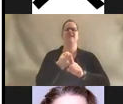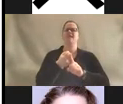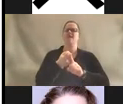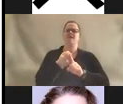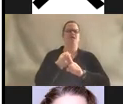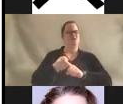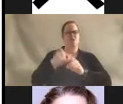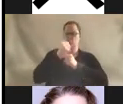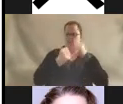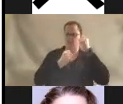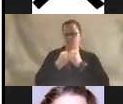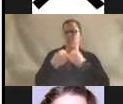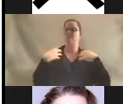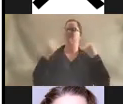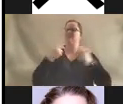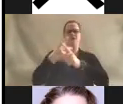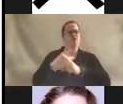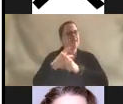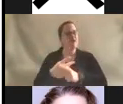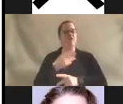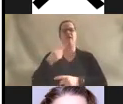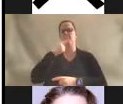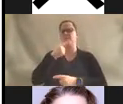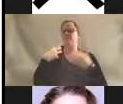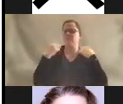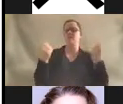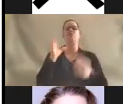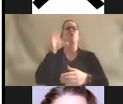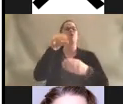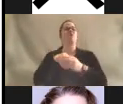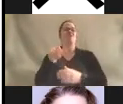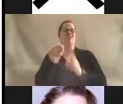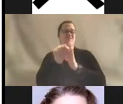and health care and public health in our state and in our communities.